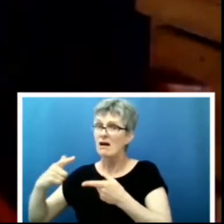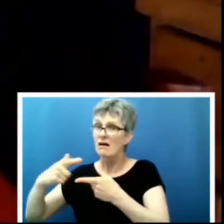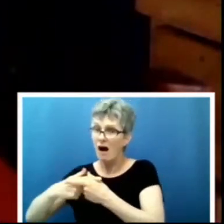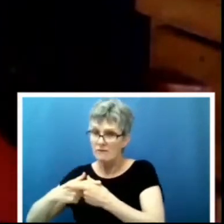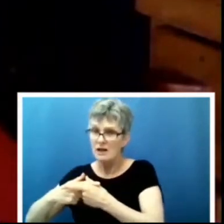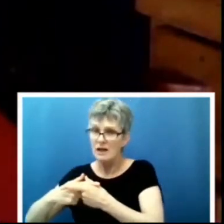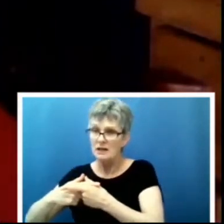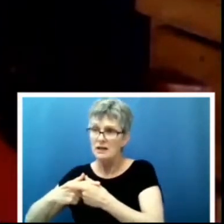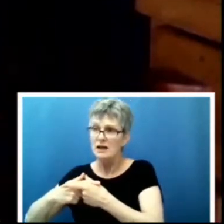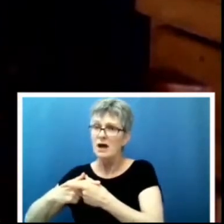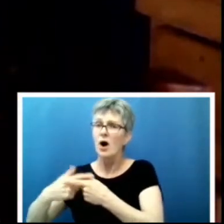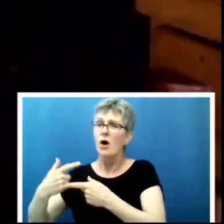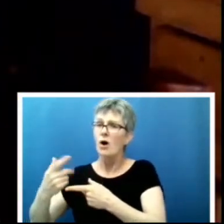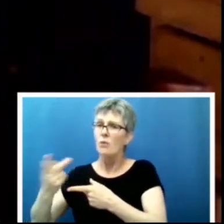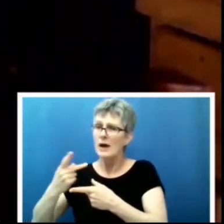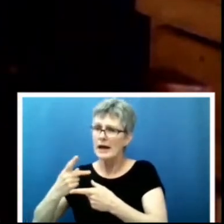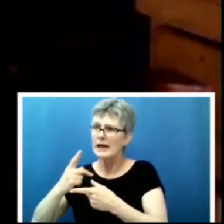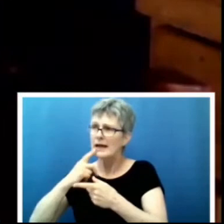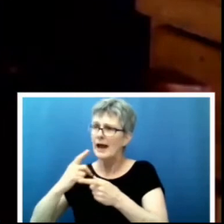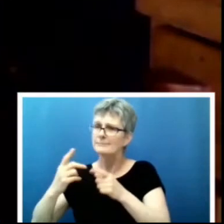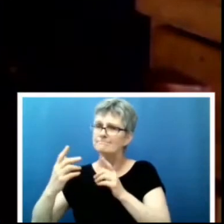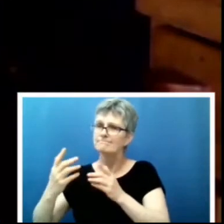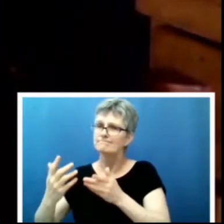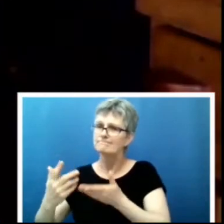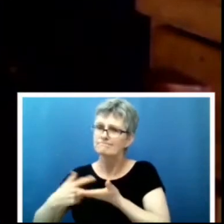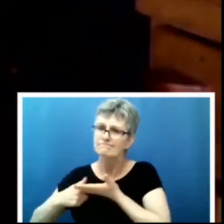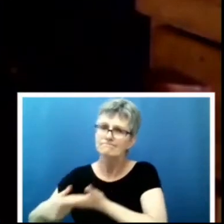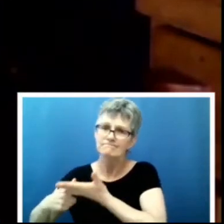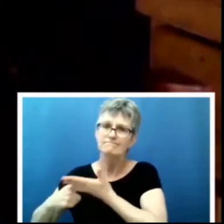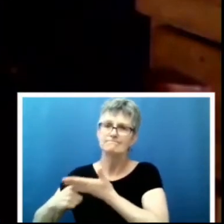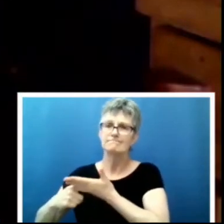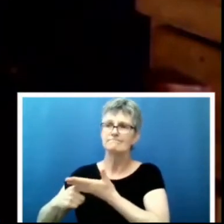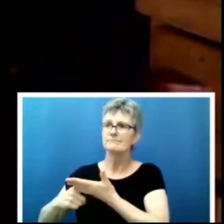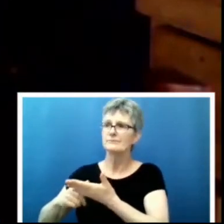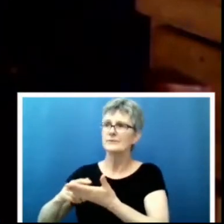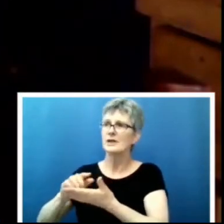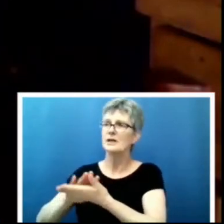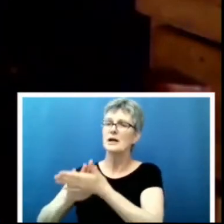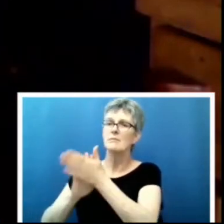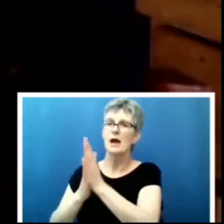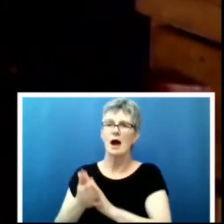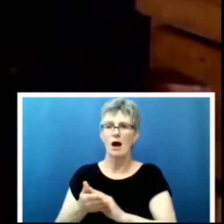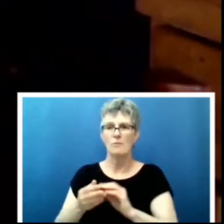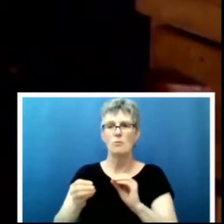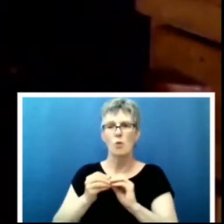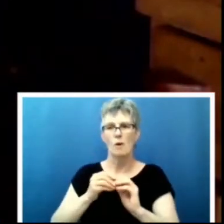You can like, shift that into something positive. And on a practical basis that looked like me